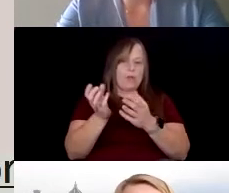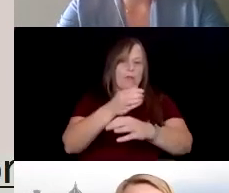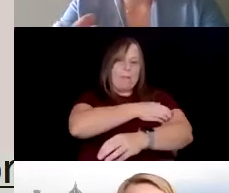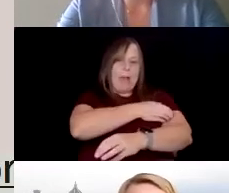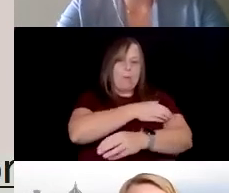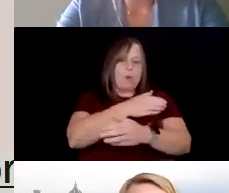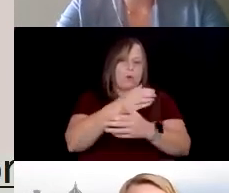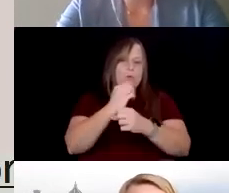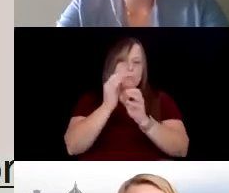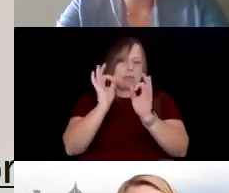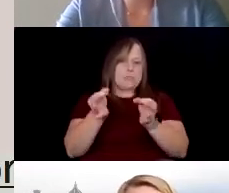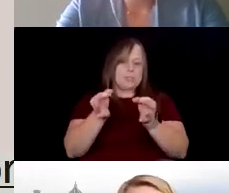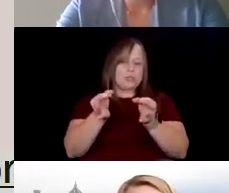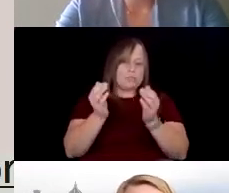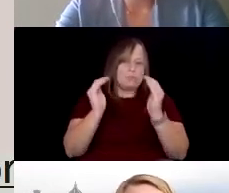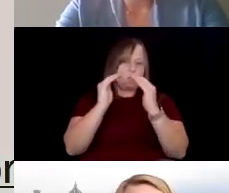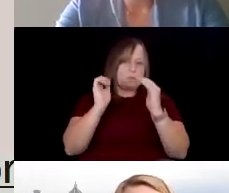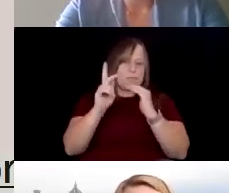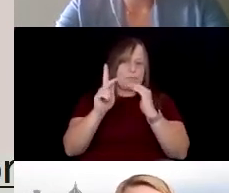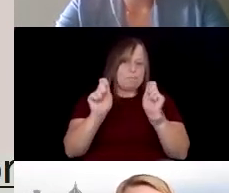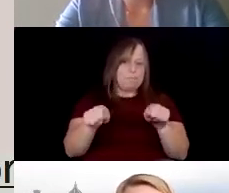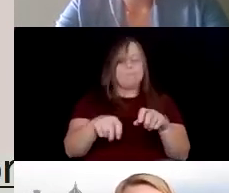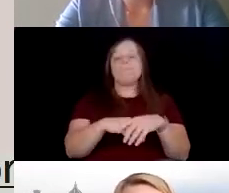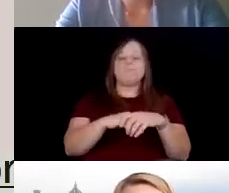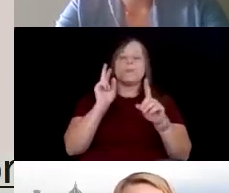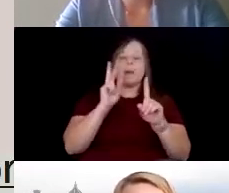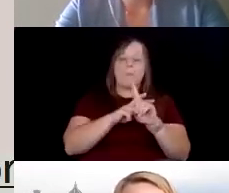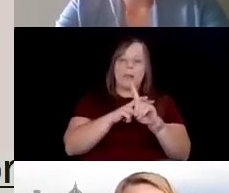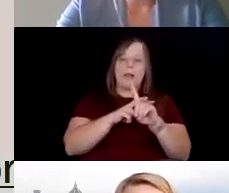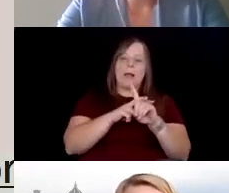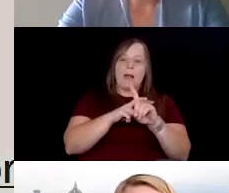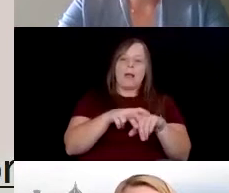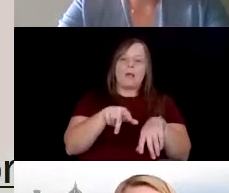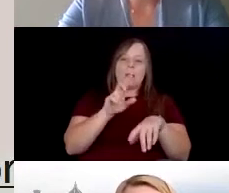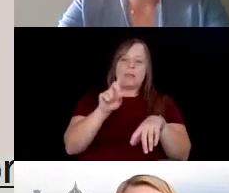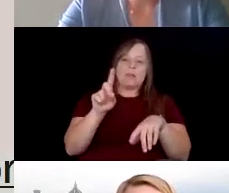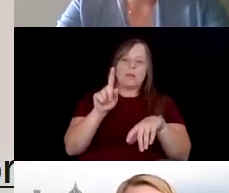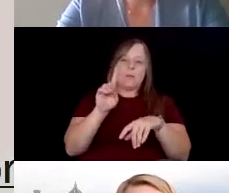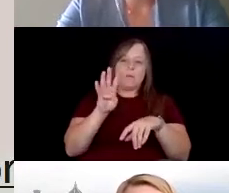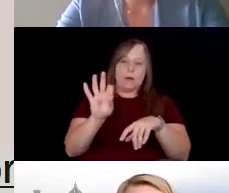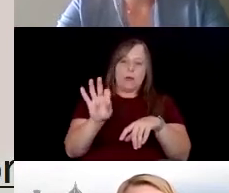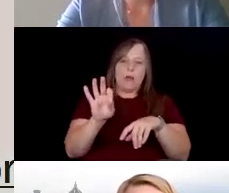to make these calls in the interest of justice. You apply using DD Form 149. And you will need to show evidence